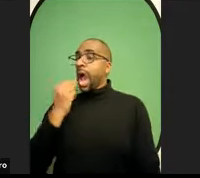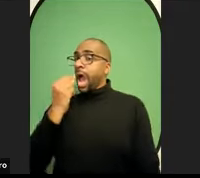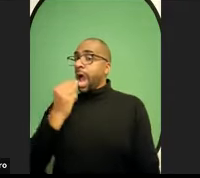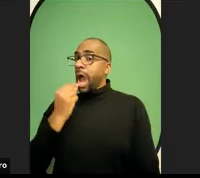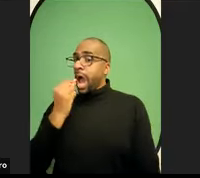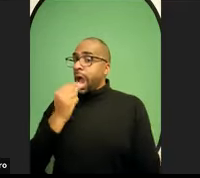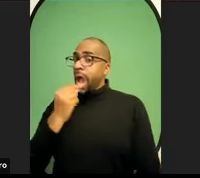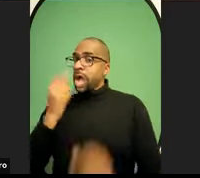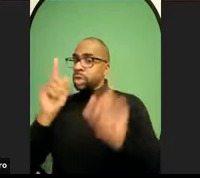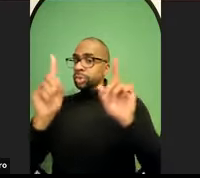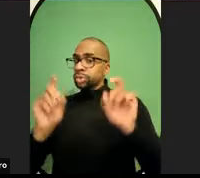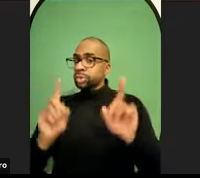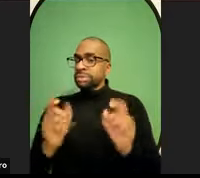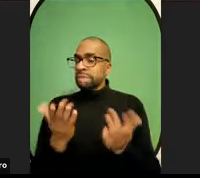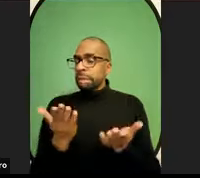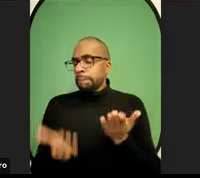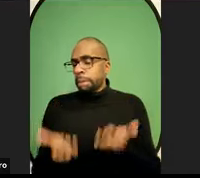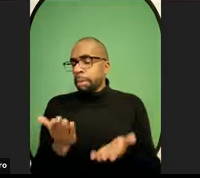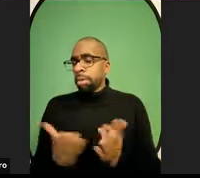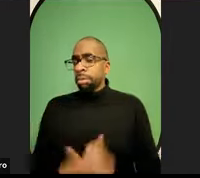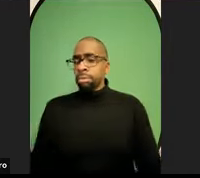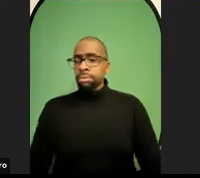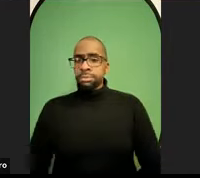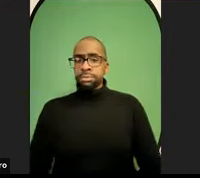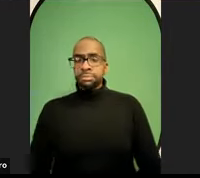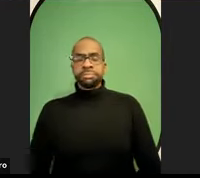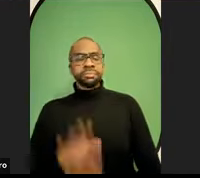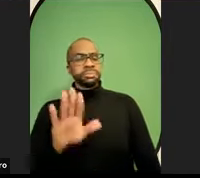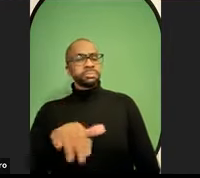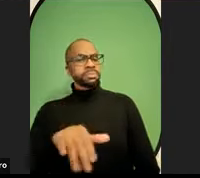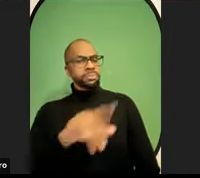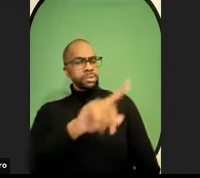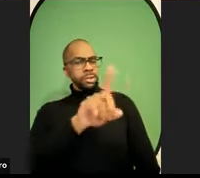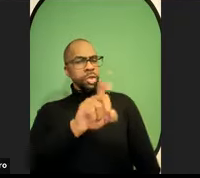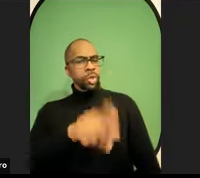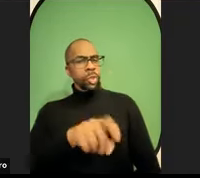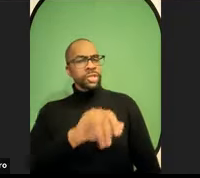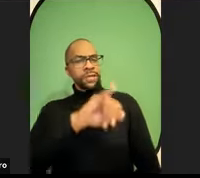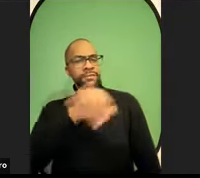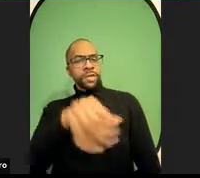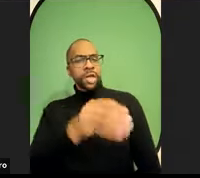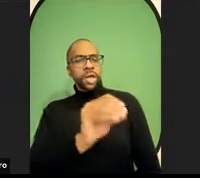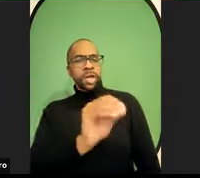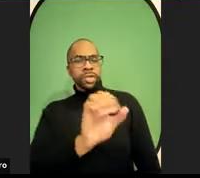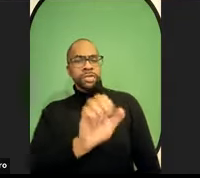tests. Right. Thank you. Right, thank you. And here's the question Jose for you